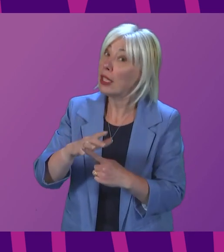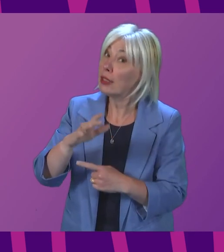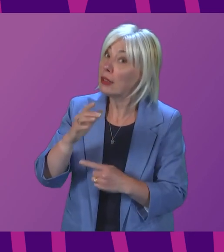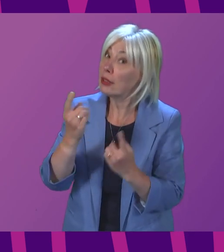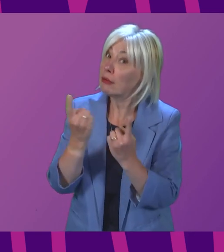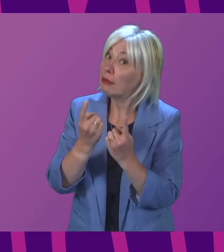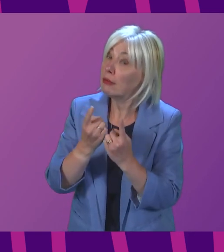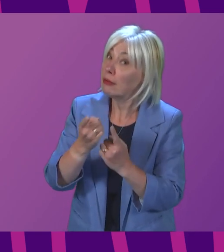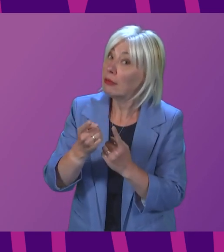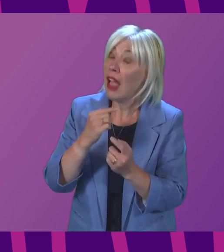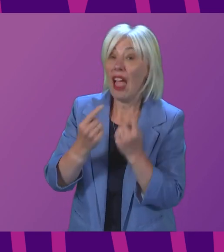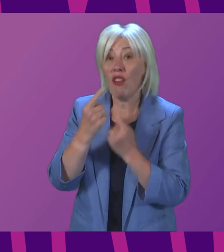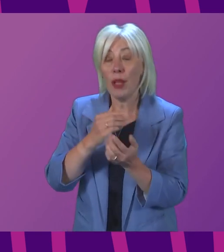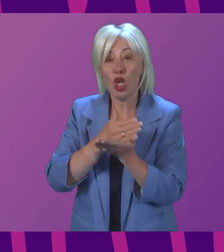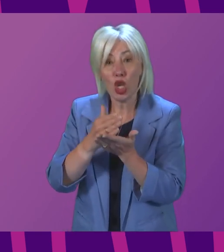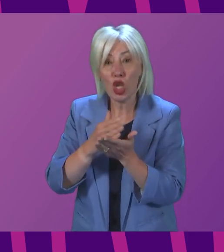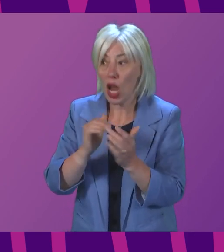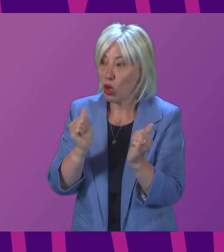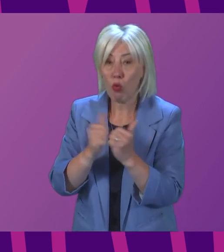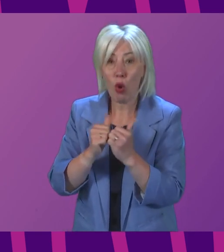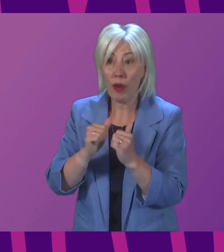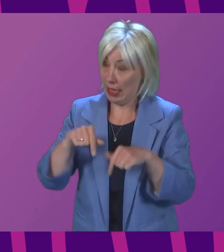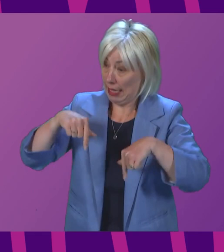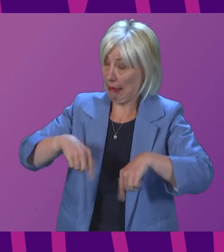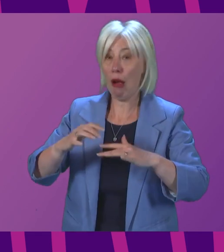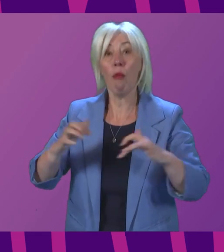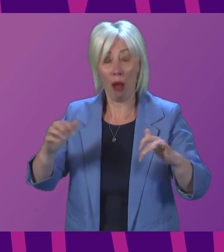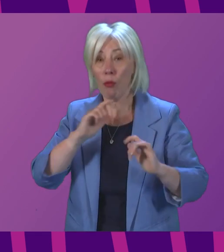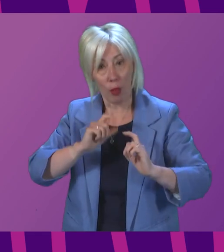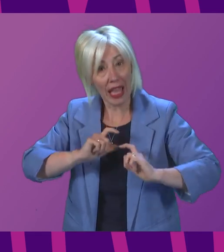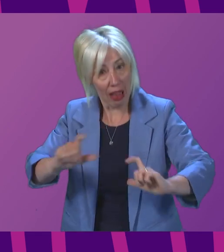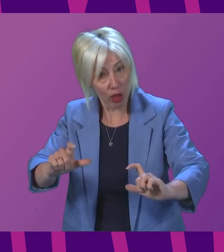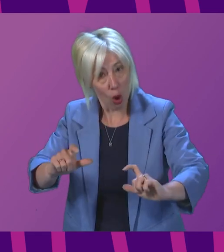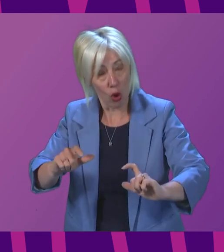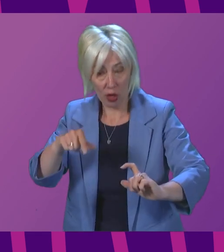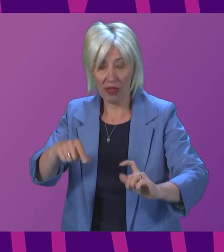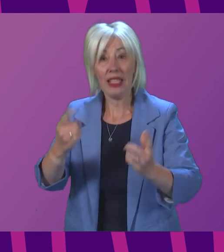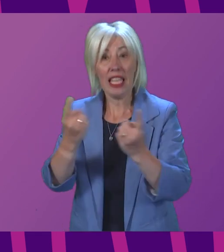Information was shared appropriately with Parliament, and that will continue to happen as the whole issue is reviewed.